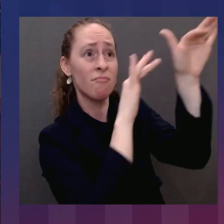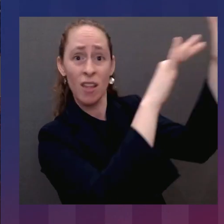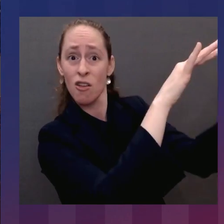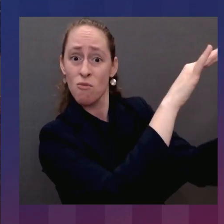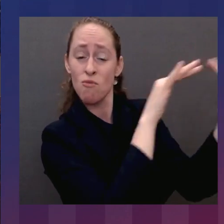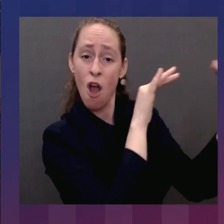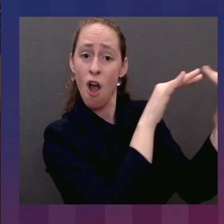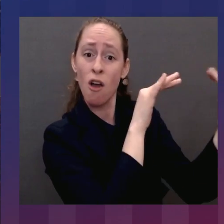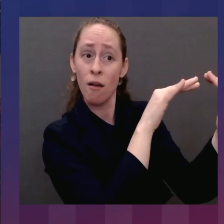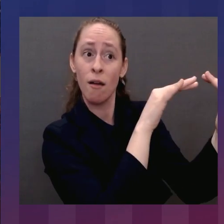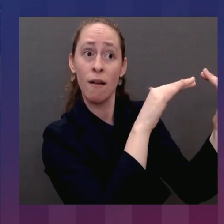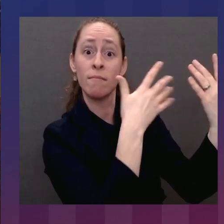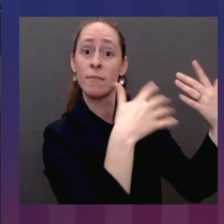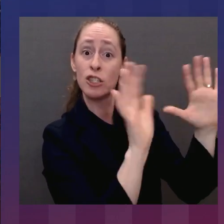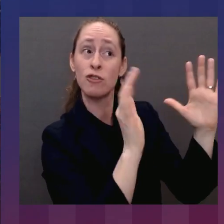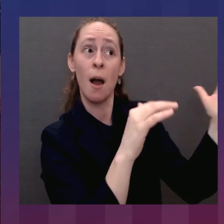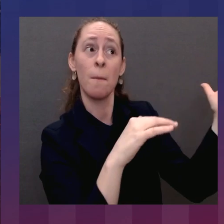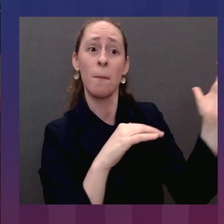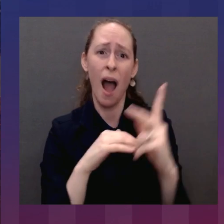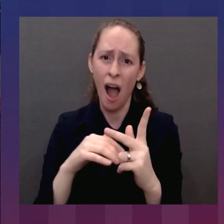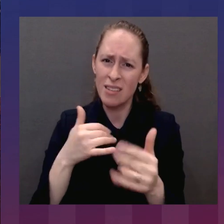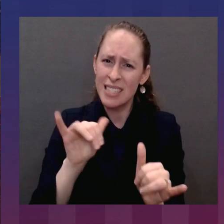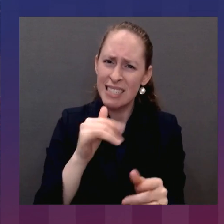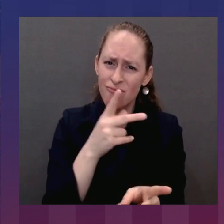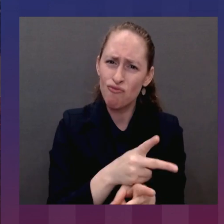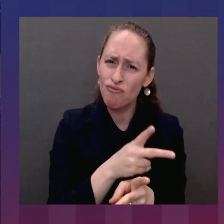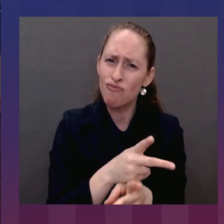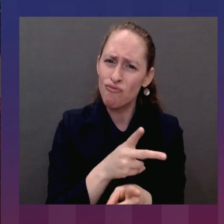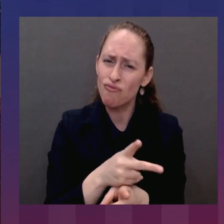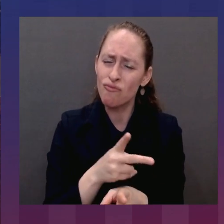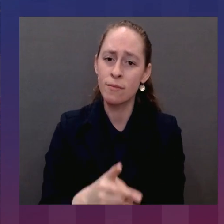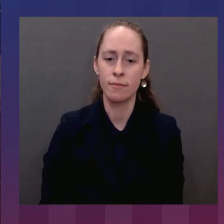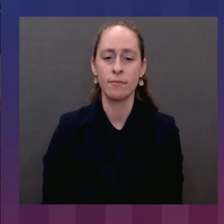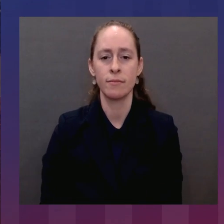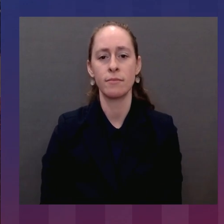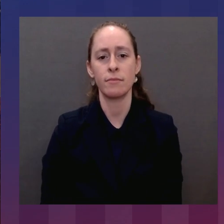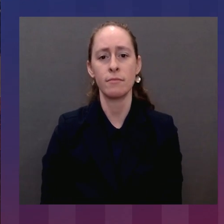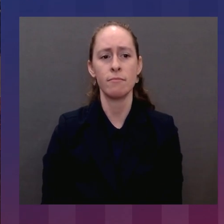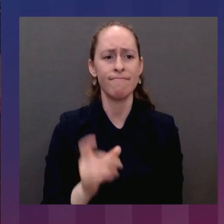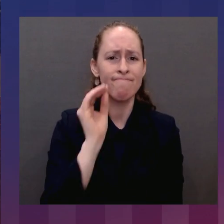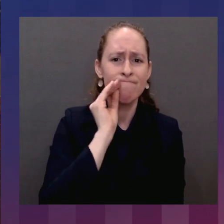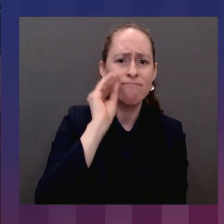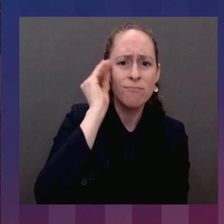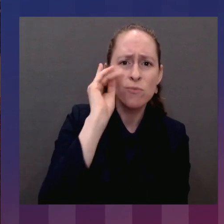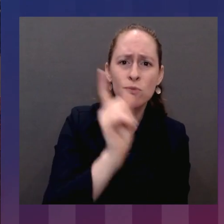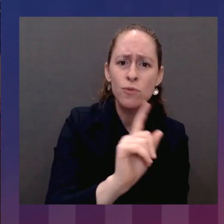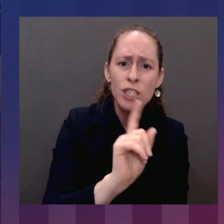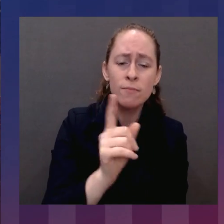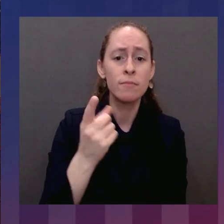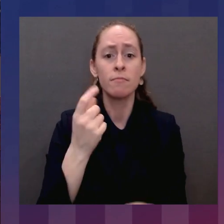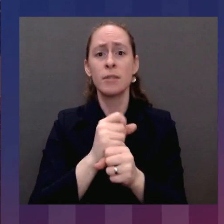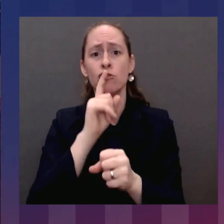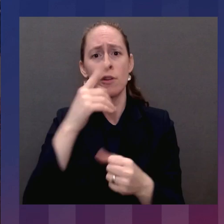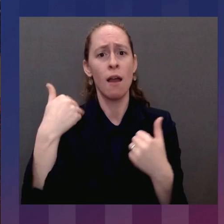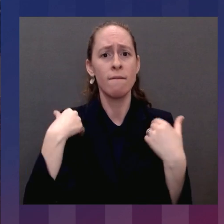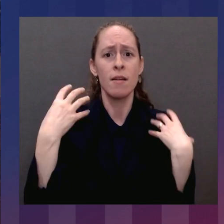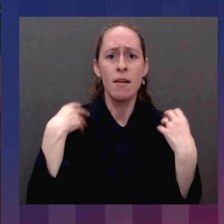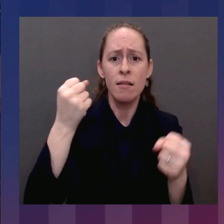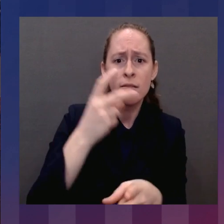and now helping lower-income veterans get VA care debt-free. Our troops in Iraq and Afghanistan faced many dangers.